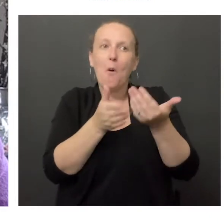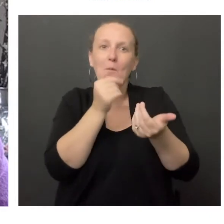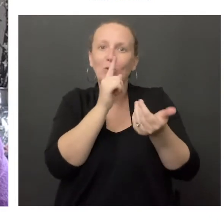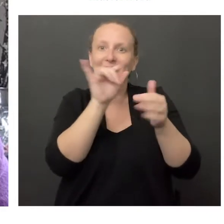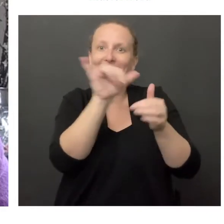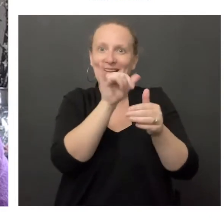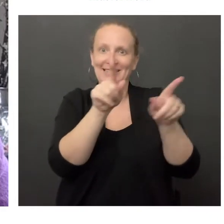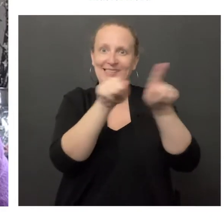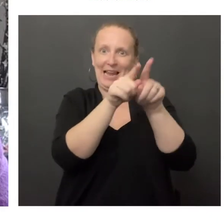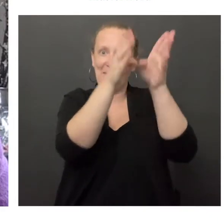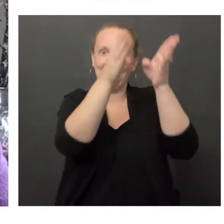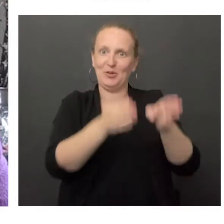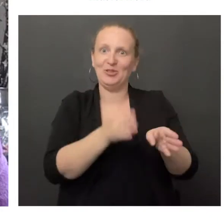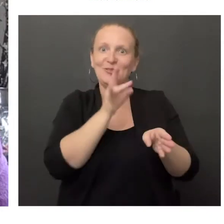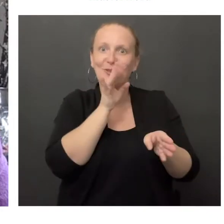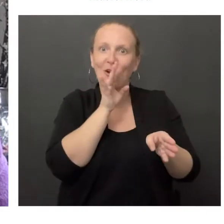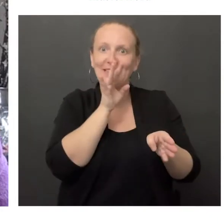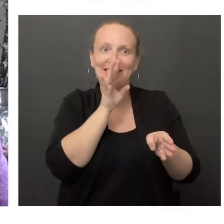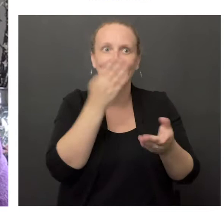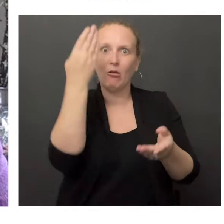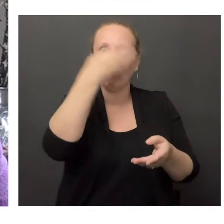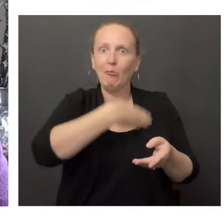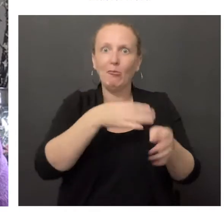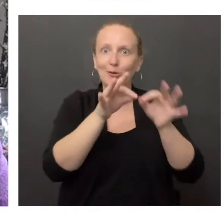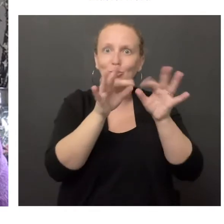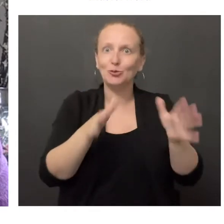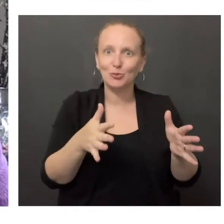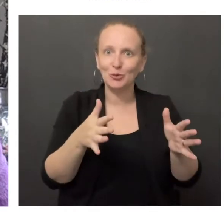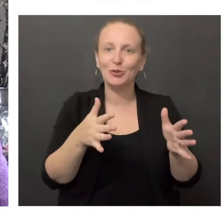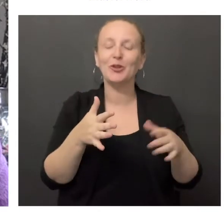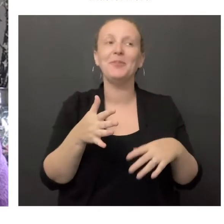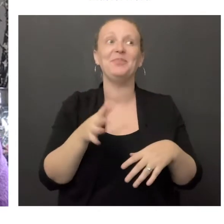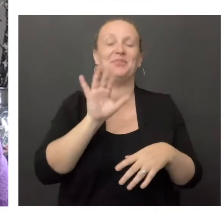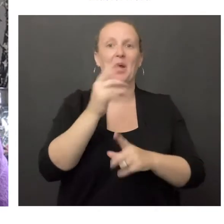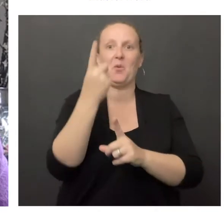that I saw after initiating, um, ah, this